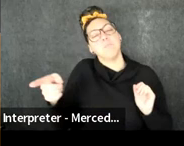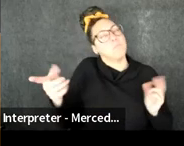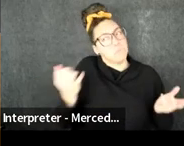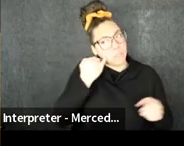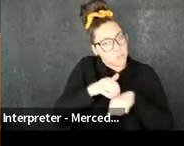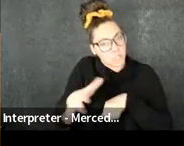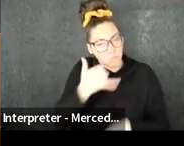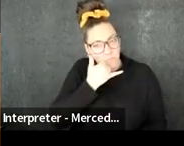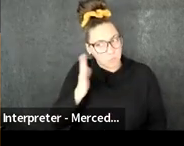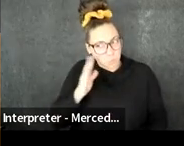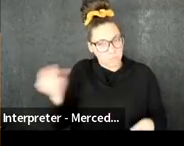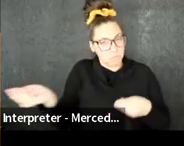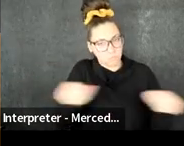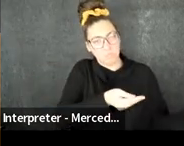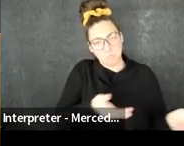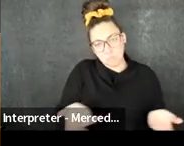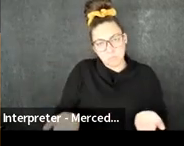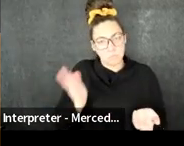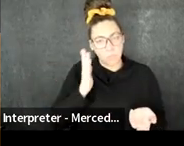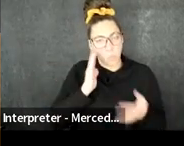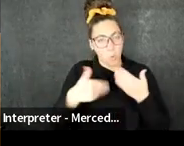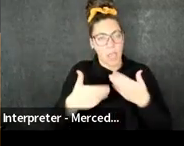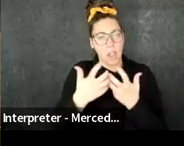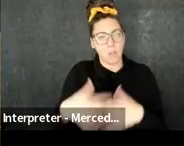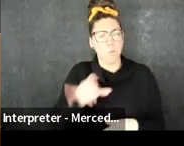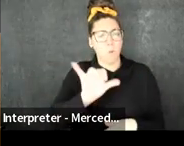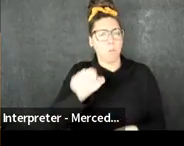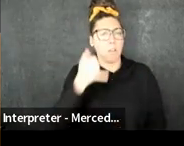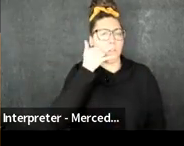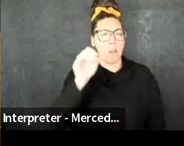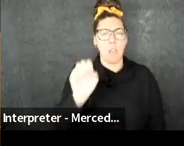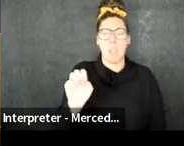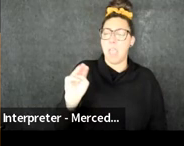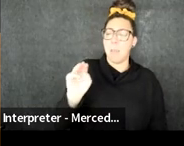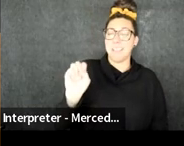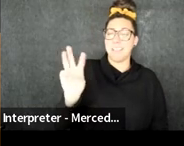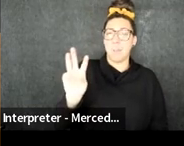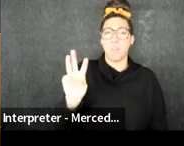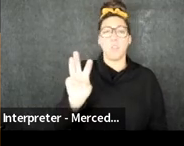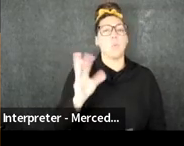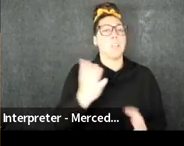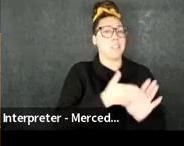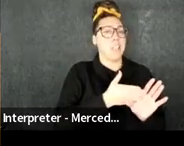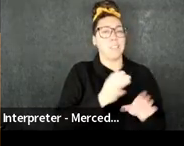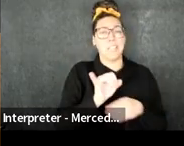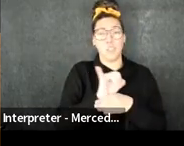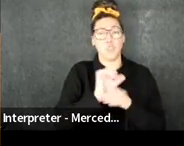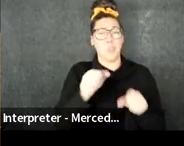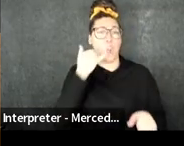You can also always call the MSW interns of the psych interns and ask for information about